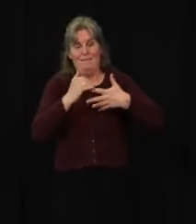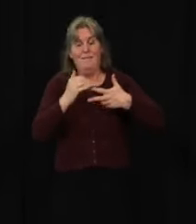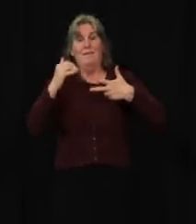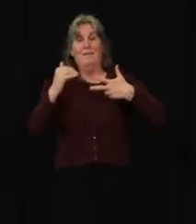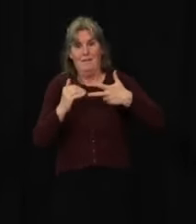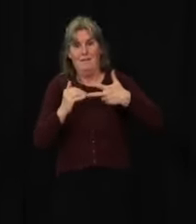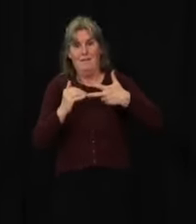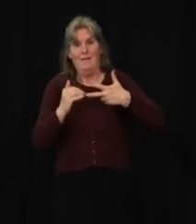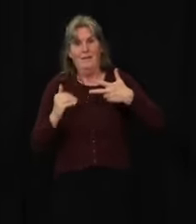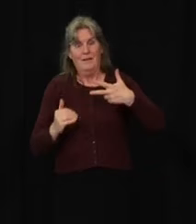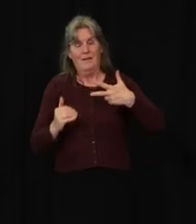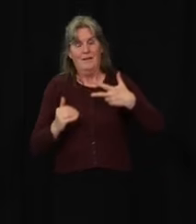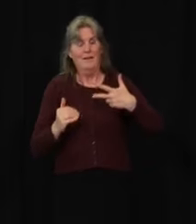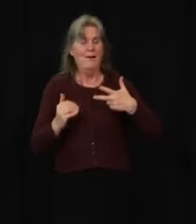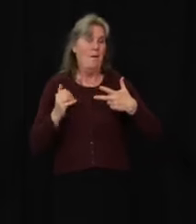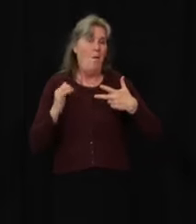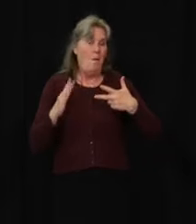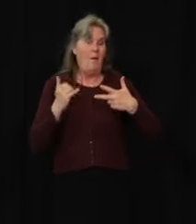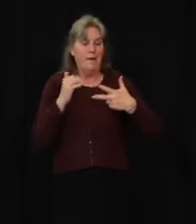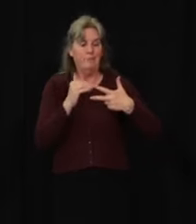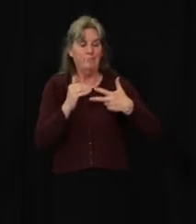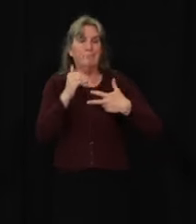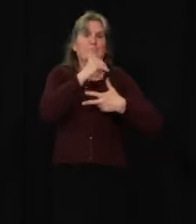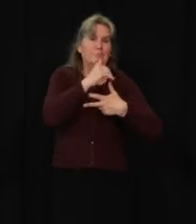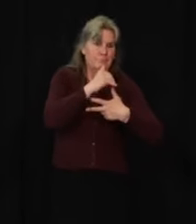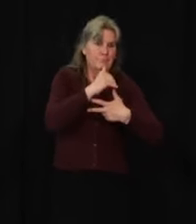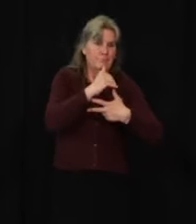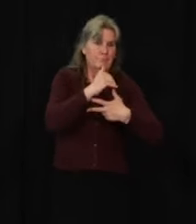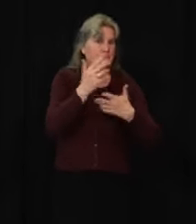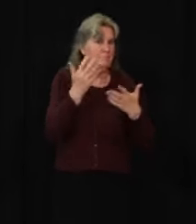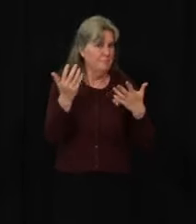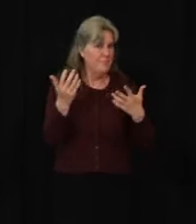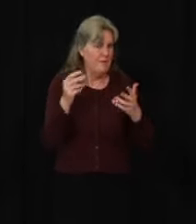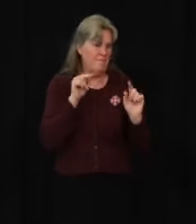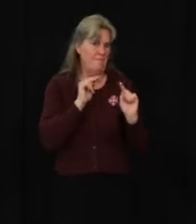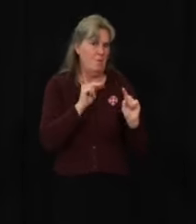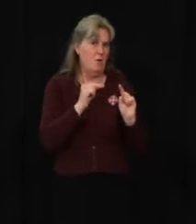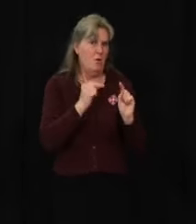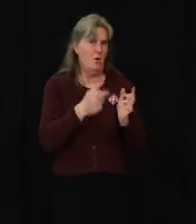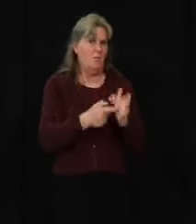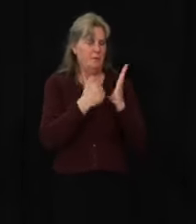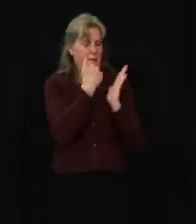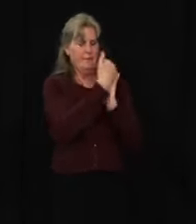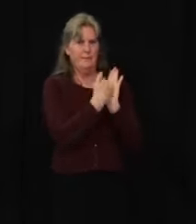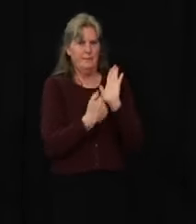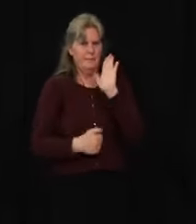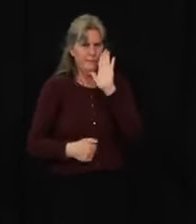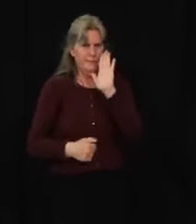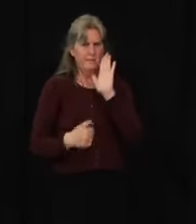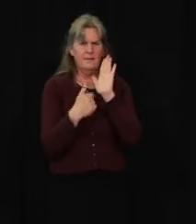but it does not necessarily mean that all in that package needs